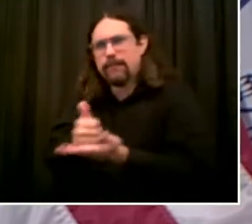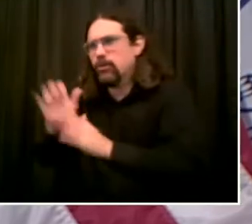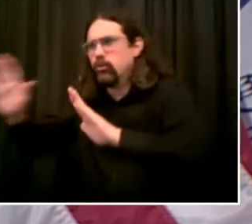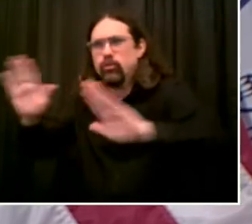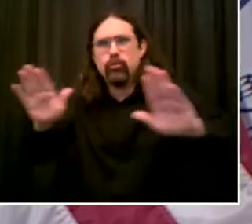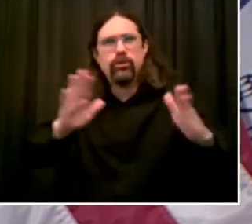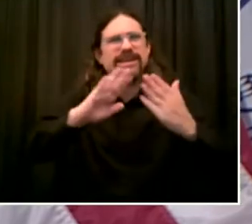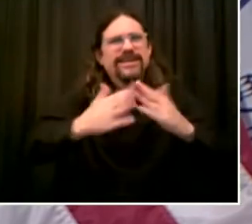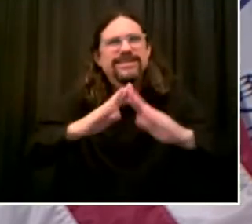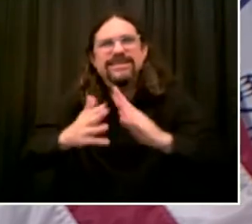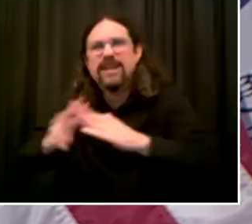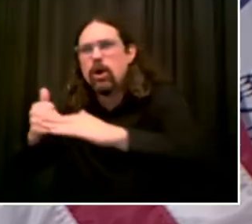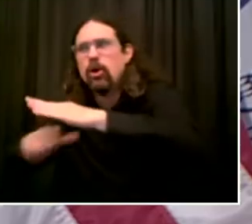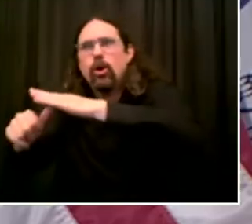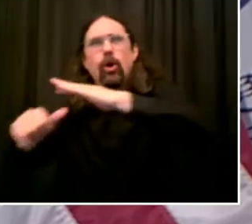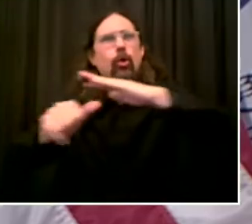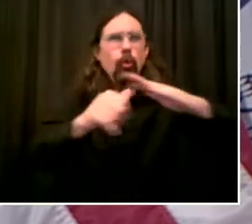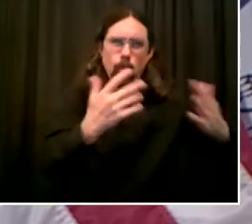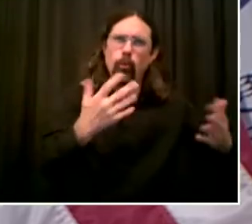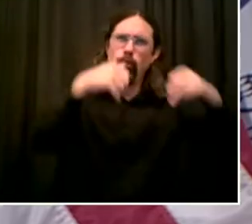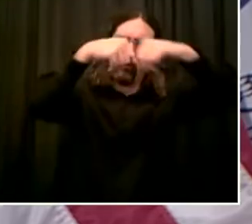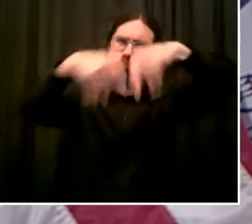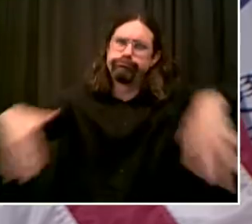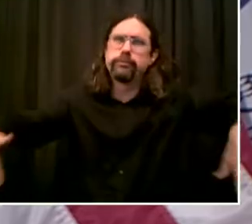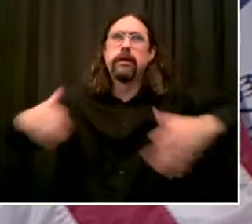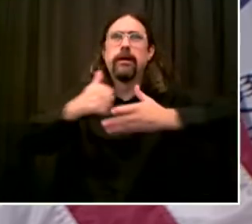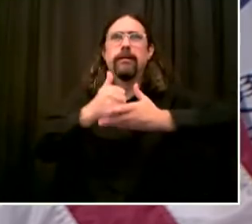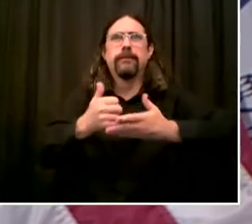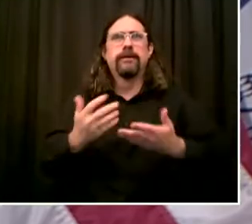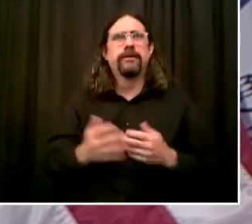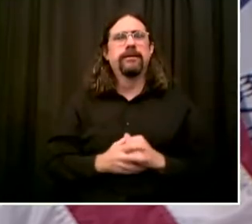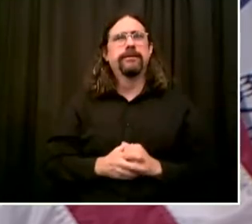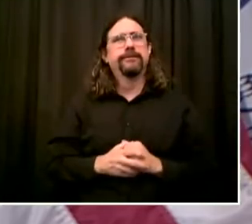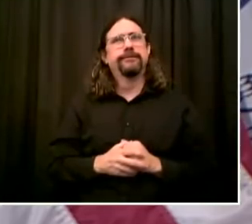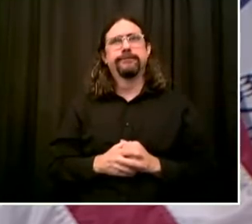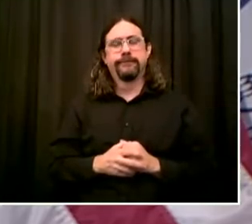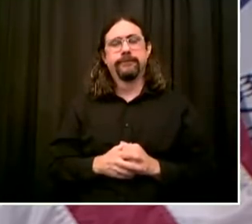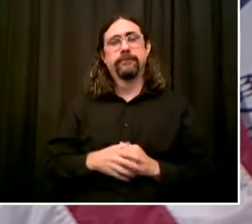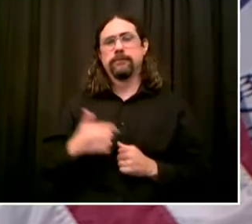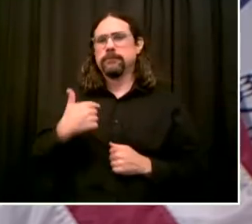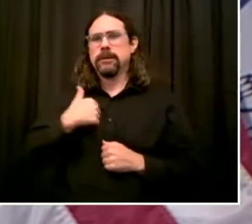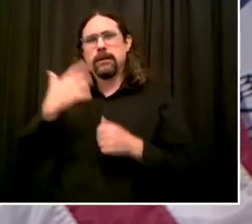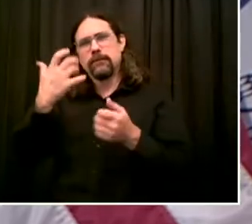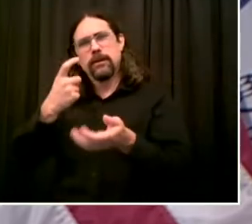CUTTING SURGEONS. I THINK THAT IS THE RIGHT WAY TO GO.